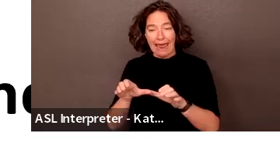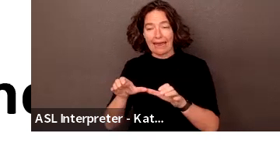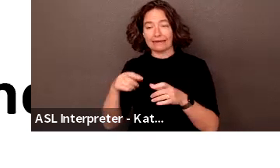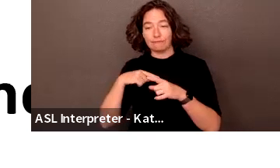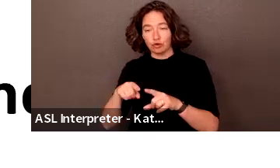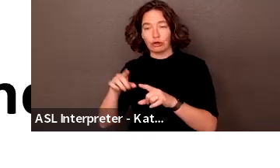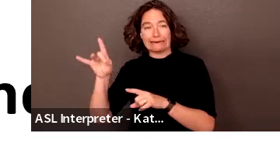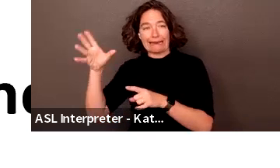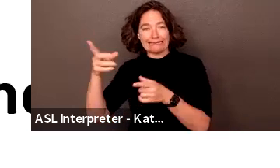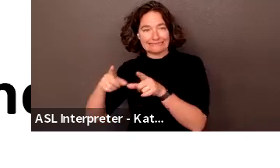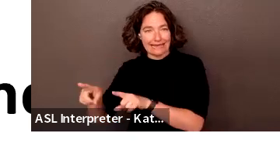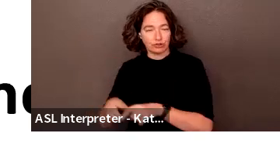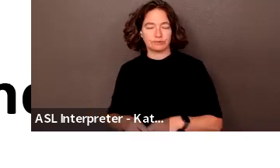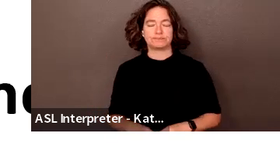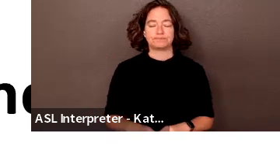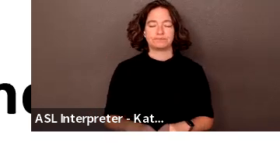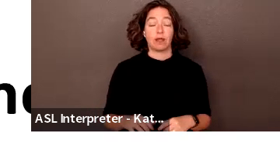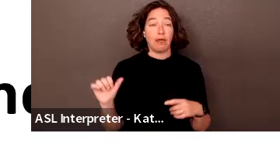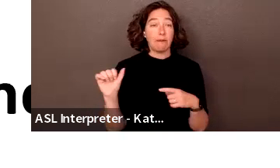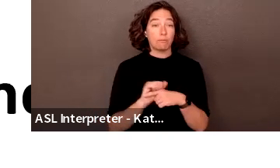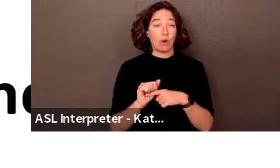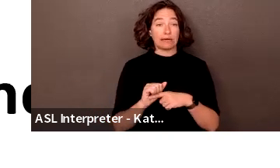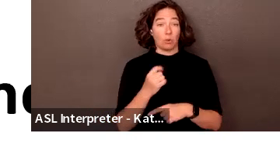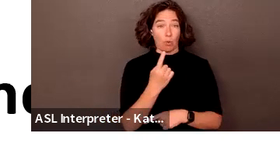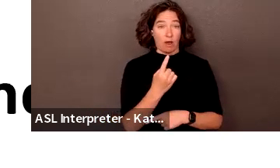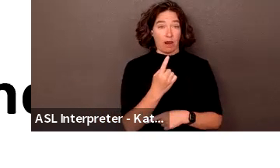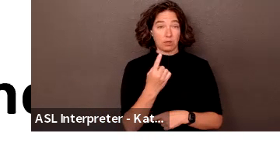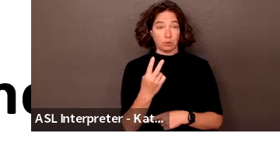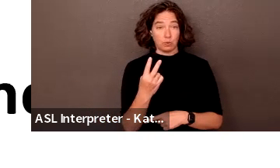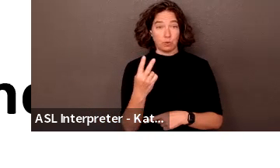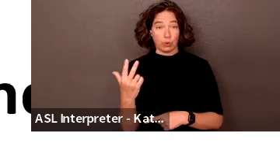day, COAD, okay, can you tell me what it means because it means different to